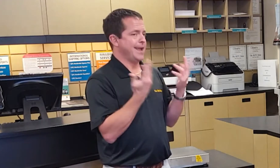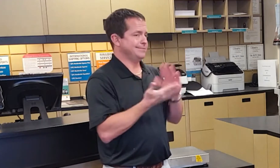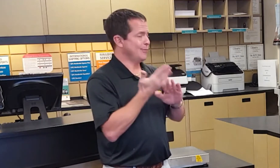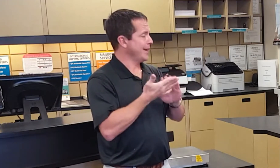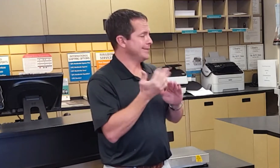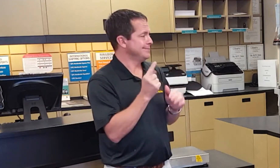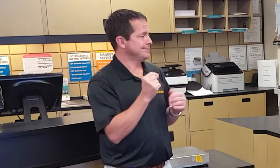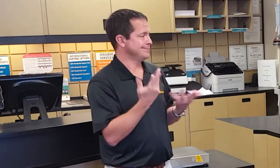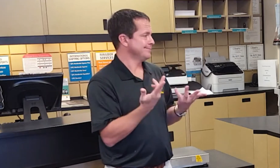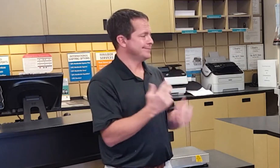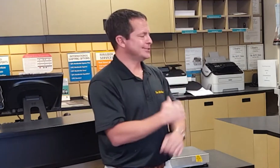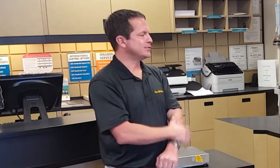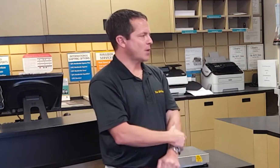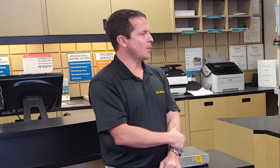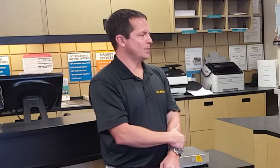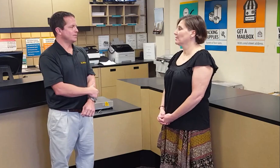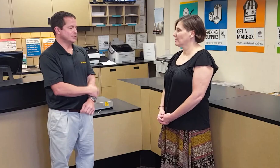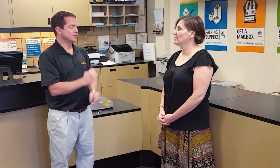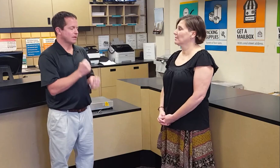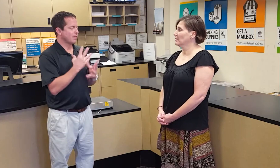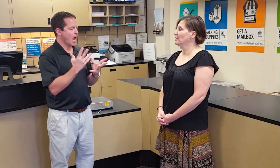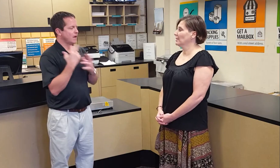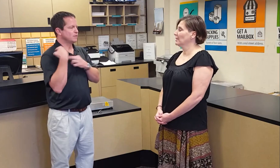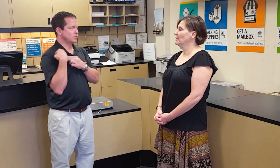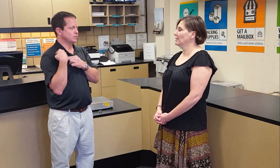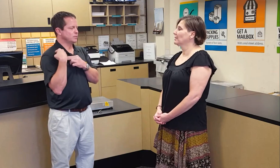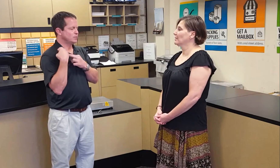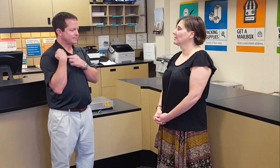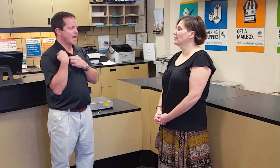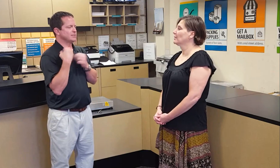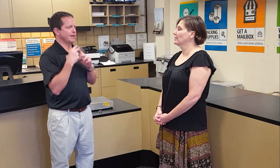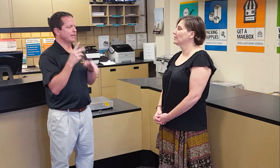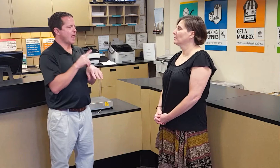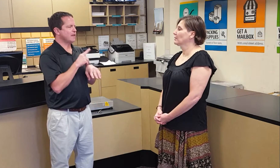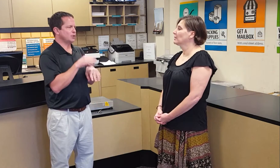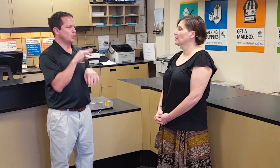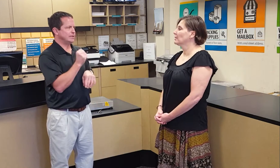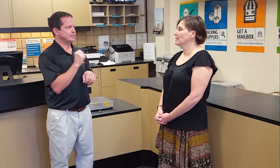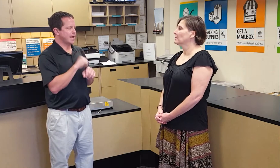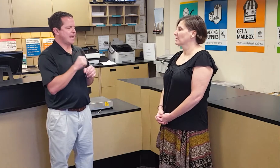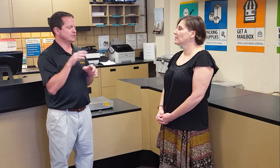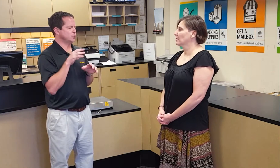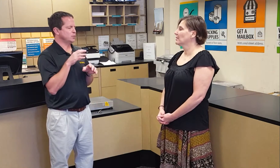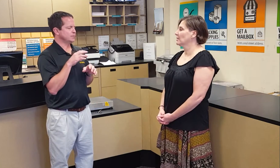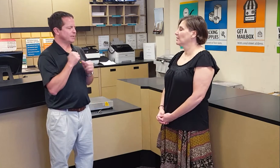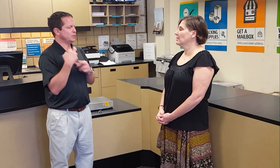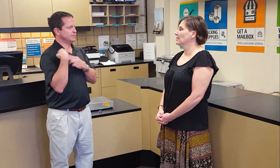So there could be a lot of different things, but I can run all of them. And I'm responsible for all of them.